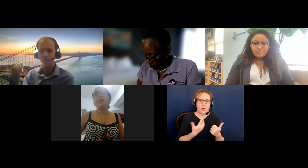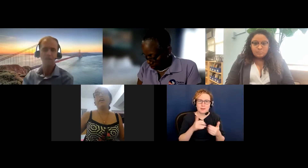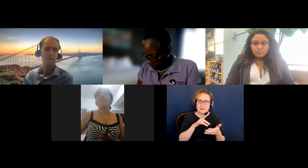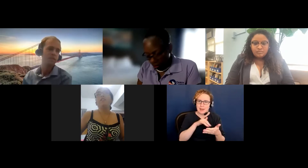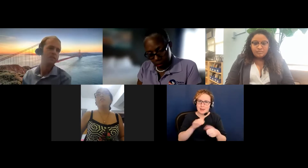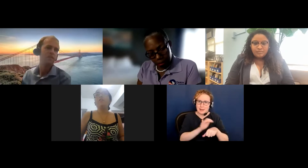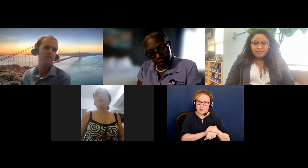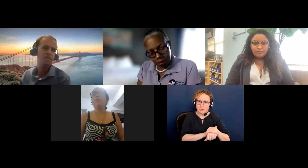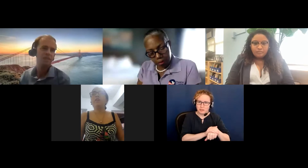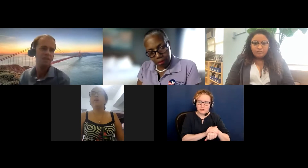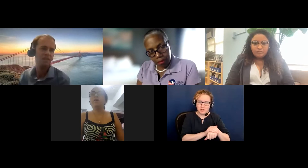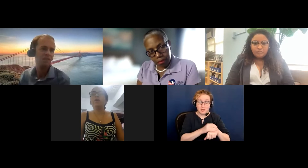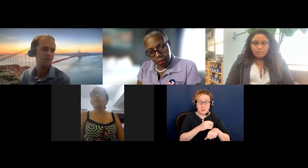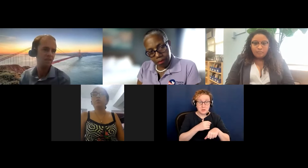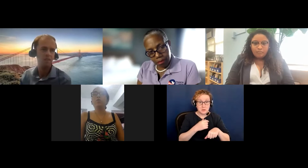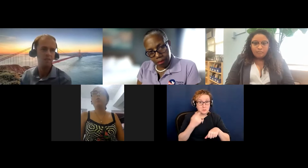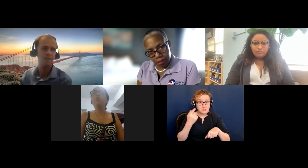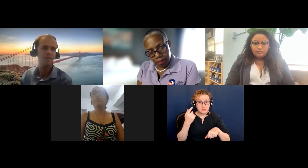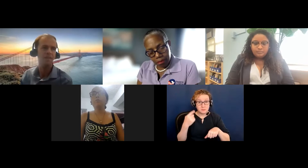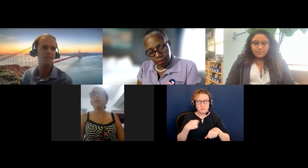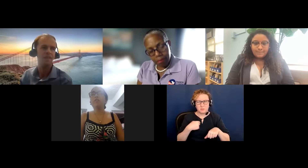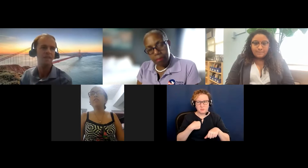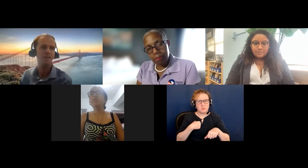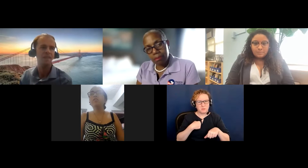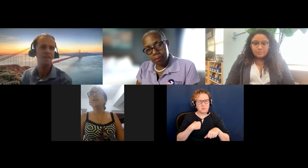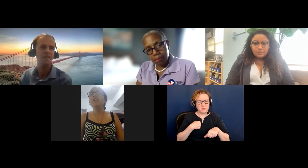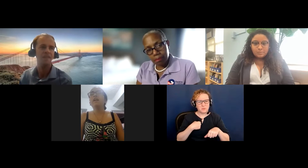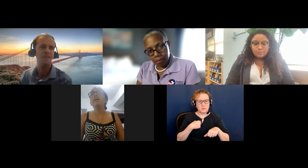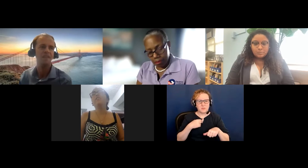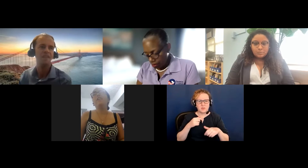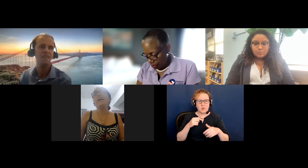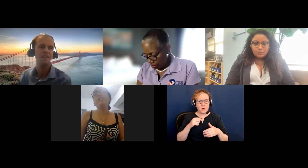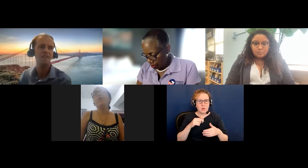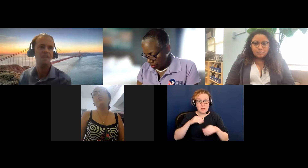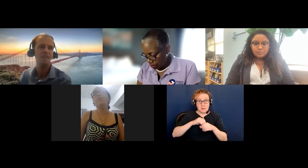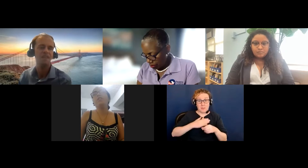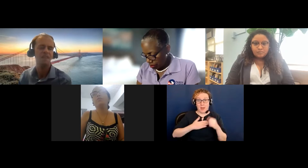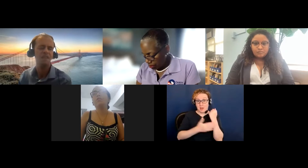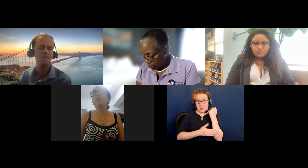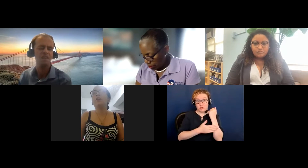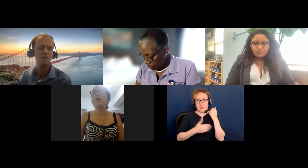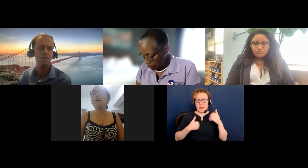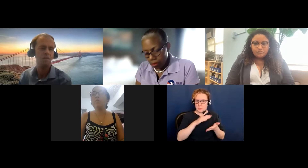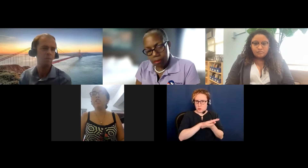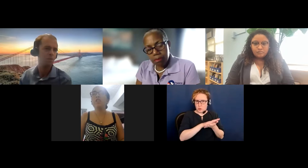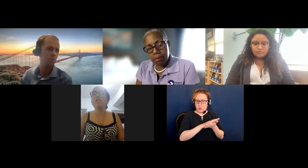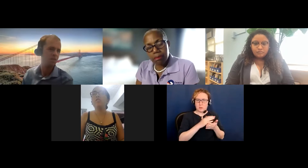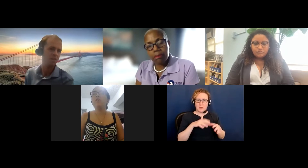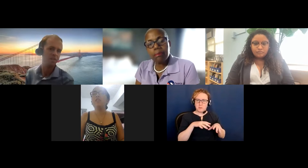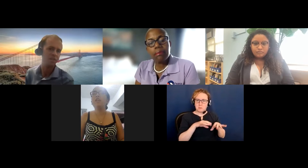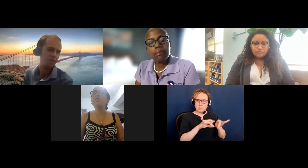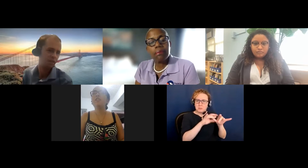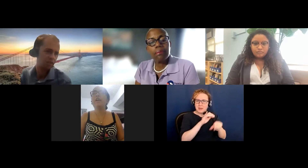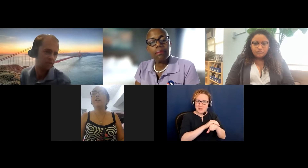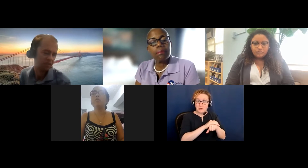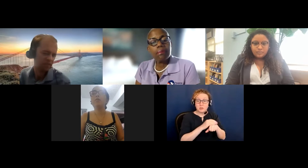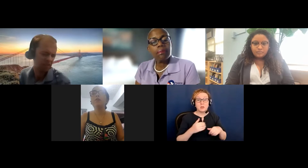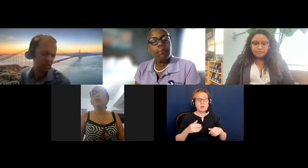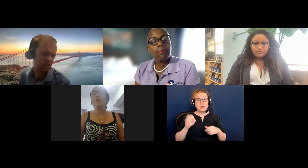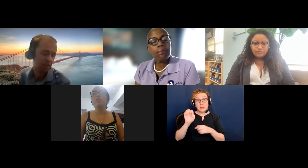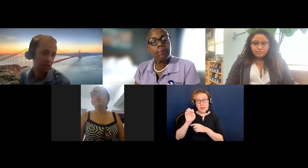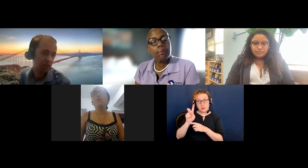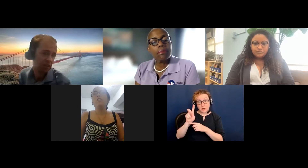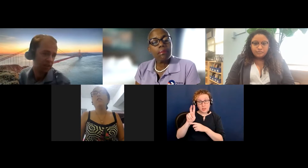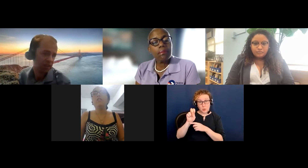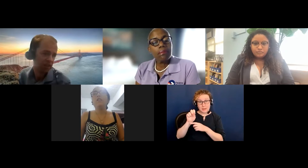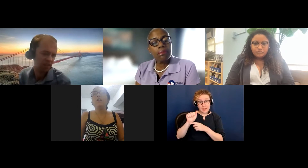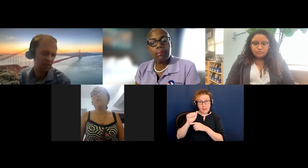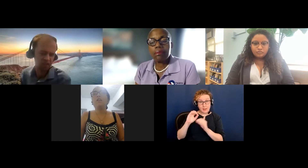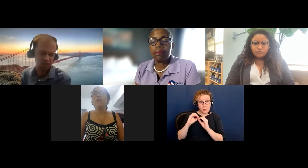I did it in school in my country. They had an office for EducationUSA and they help students in